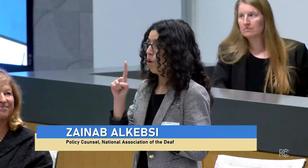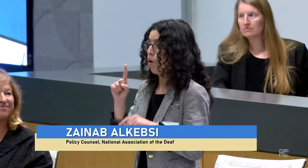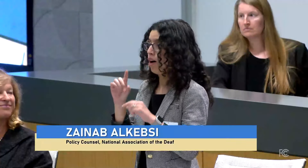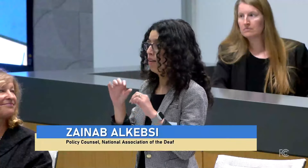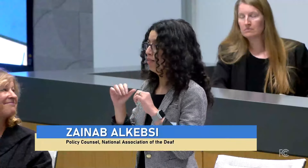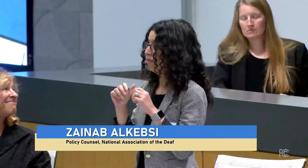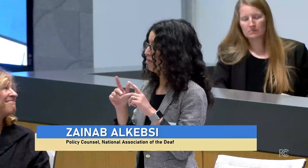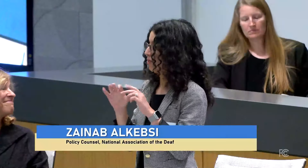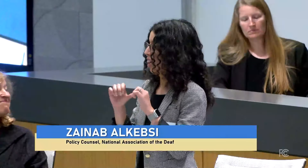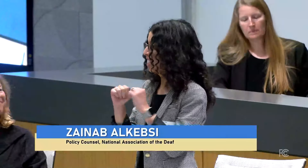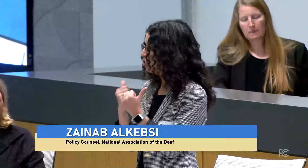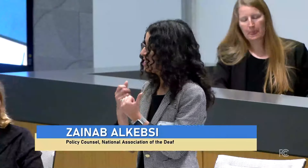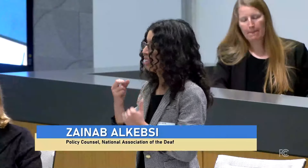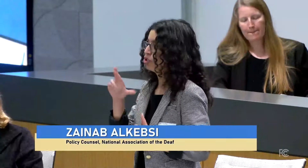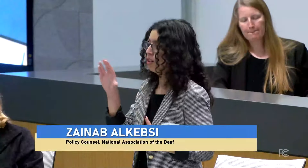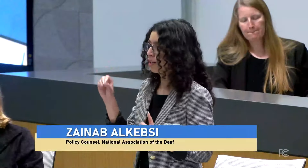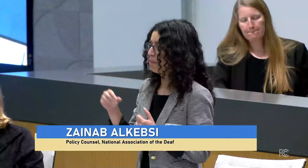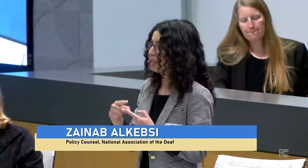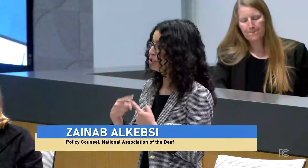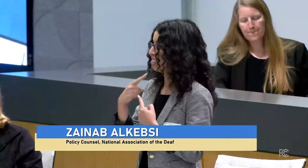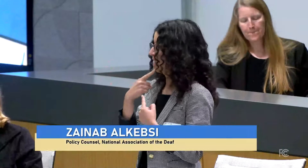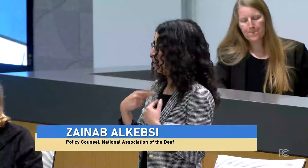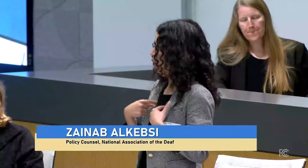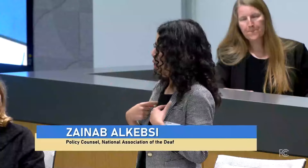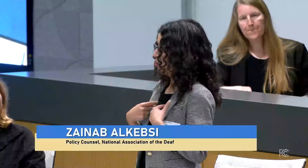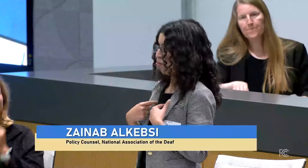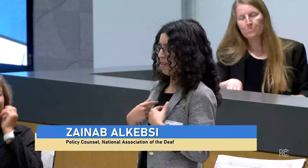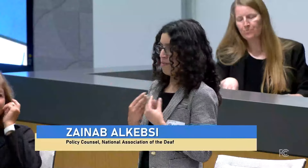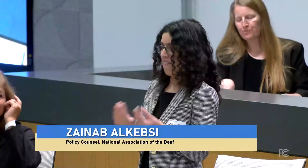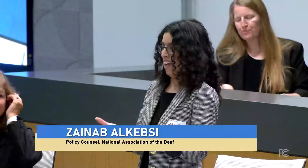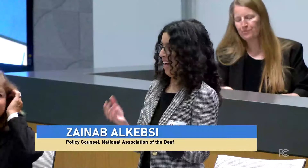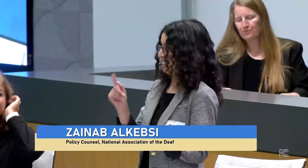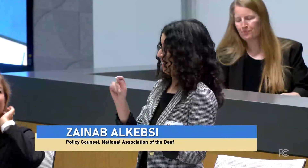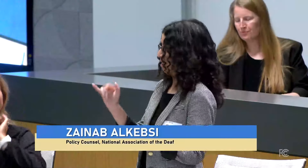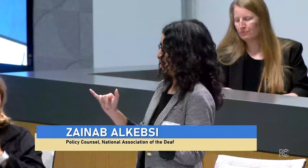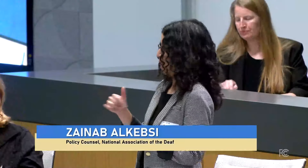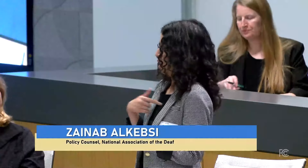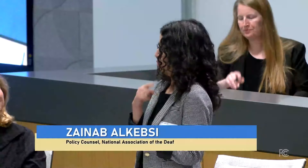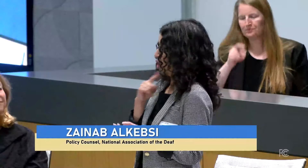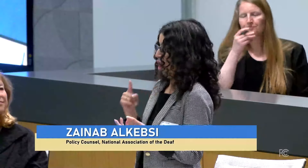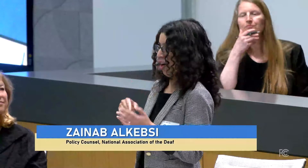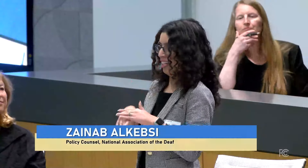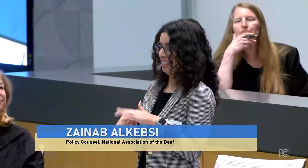AND THAT'S NOT THE CASE. THEY ARE NOT RELATED. ASL IS COMPLETELY SEPARATE LANGUAGE FROM ENGLISH.